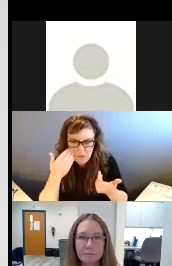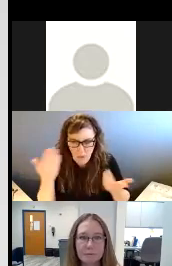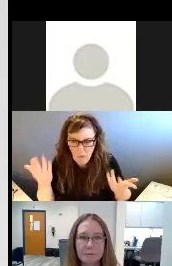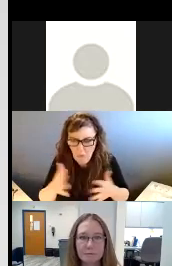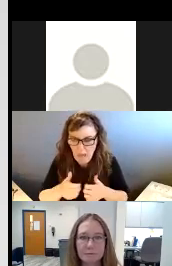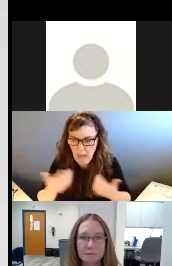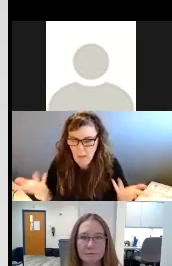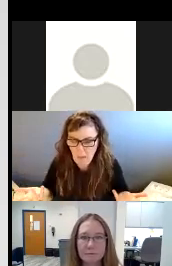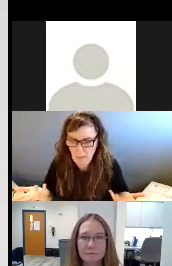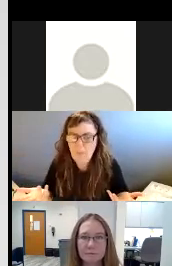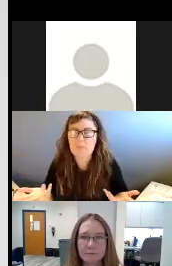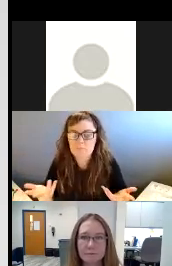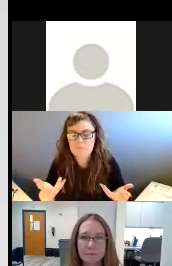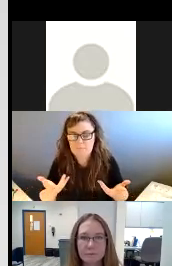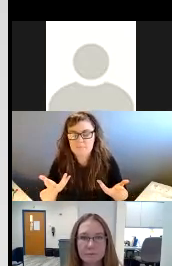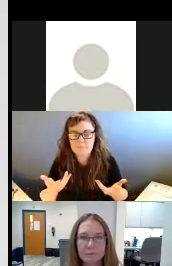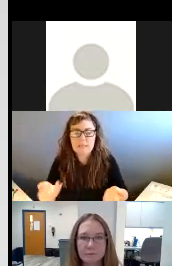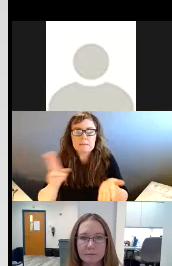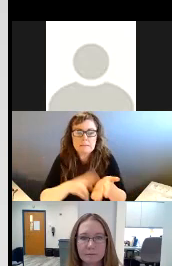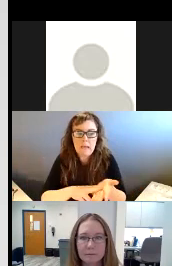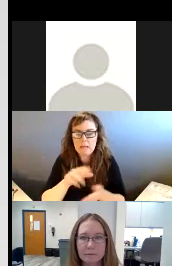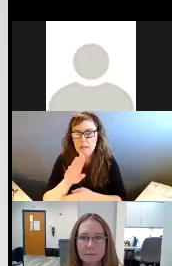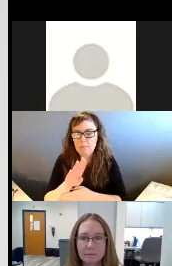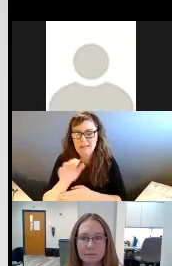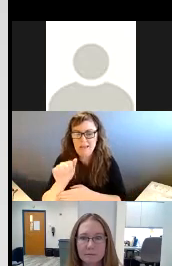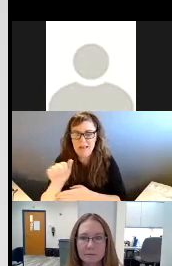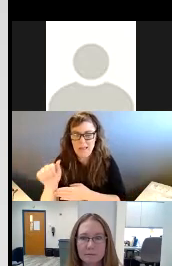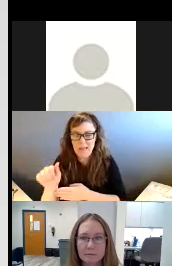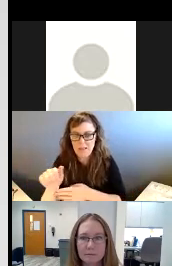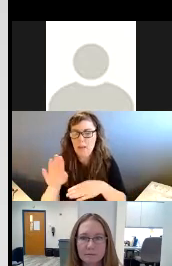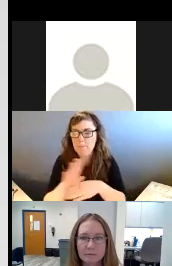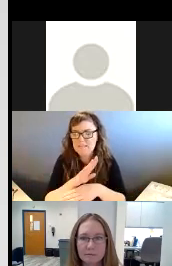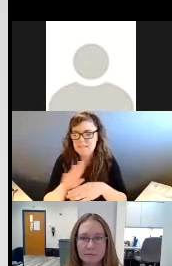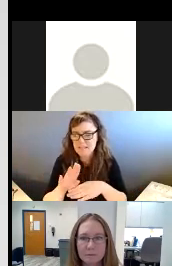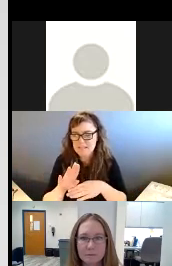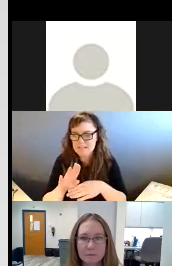AGREEMENT, BAA, AND THAT OUTLINES IN ENSURING HIPAA